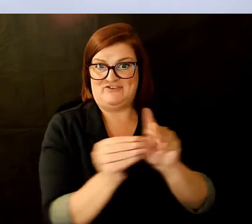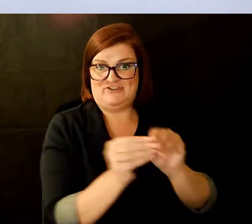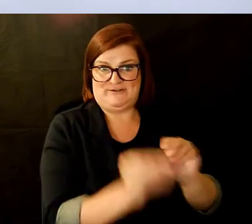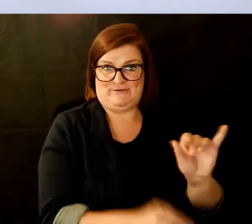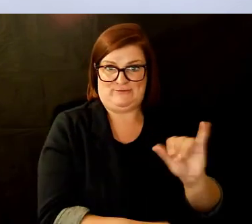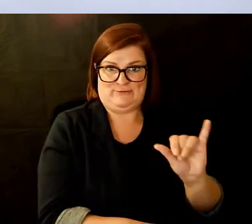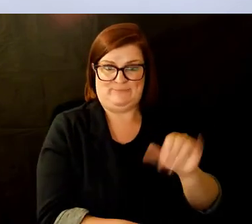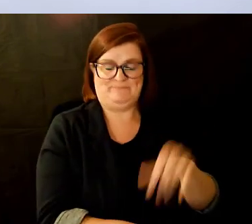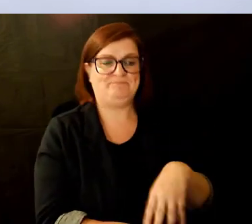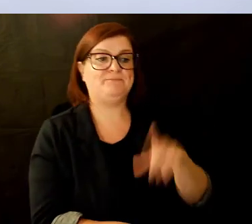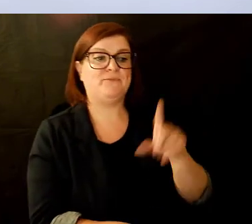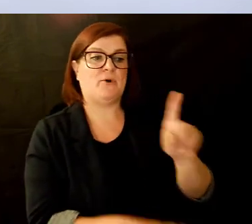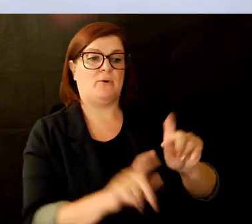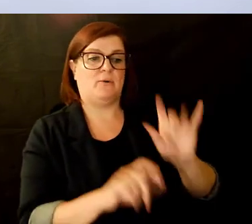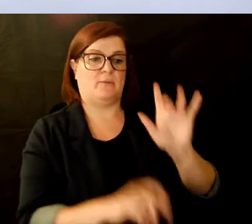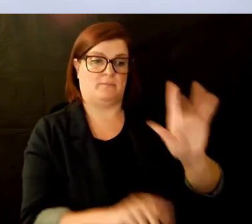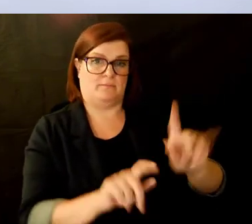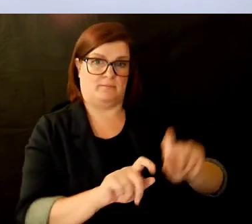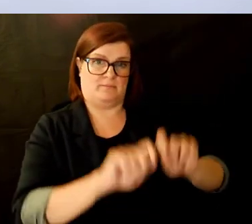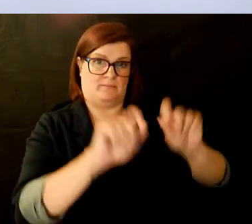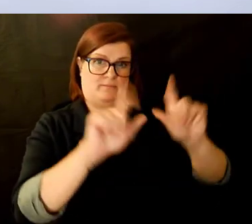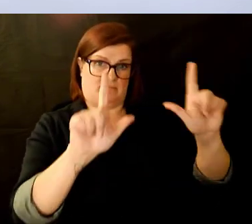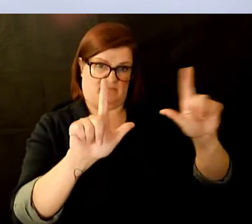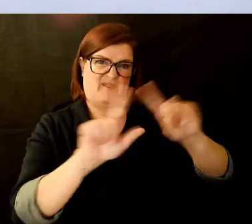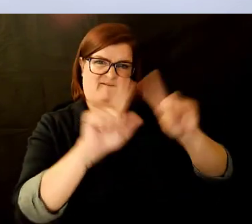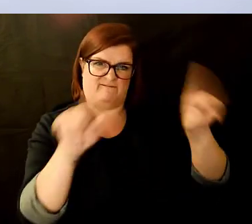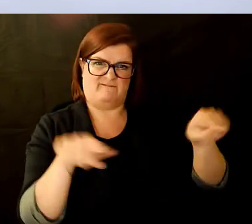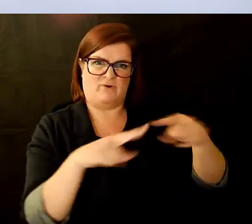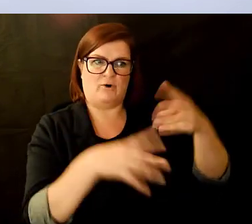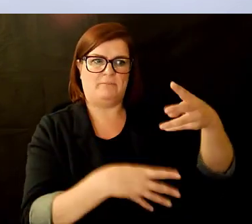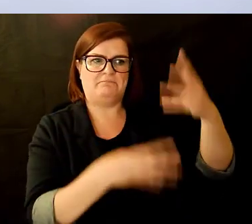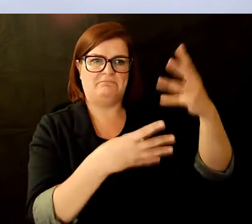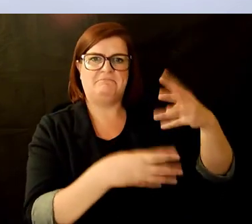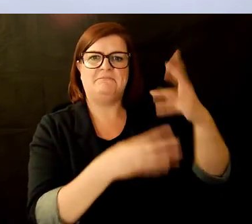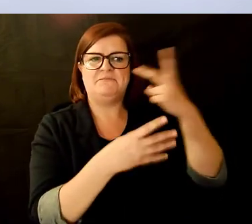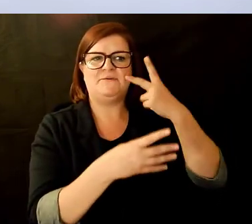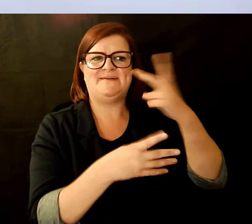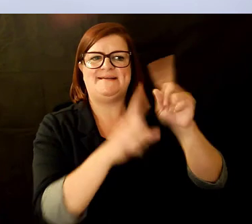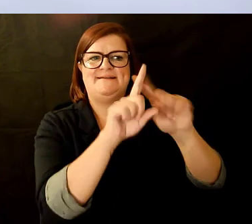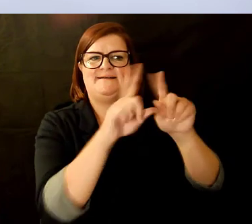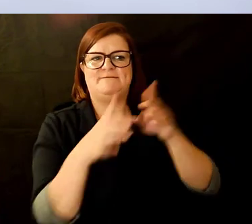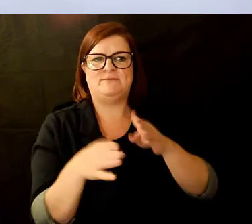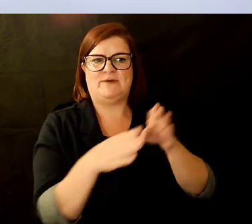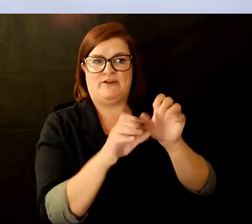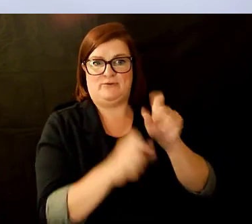to designate your giving in areas most important to you.